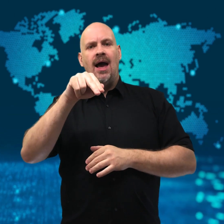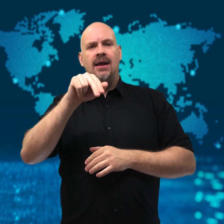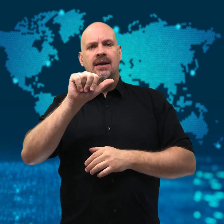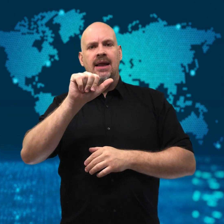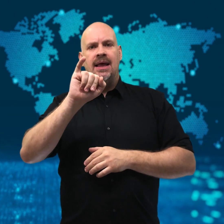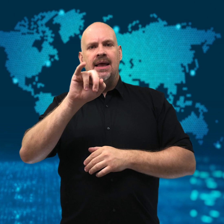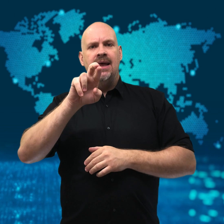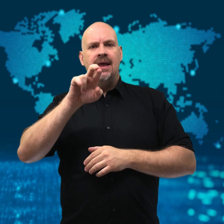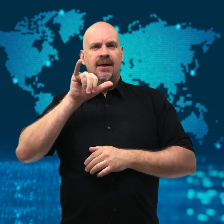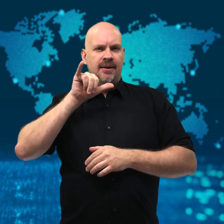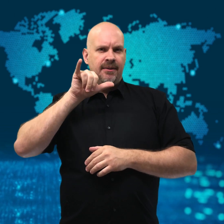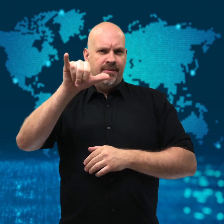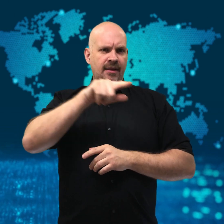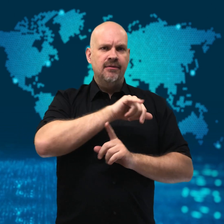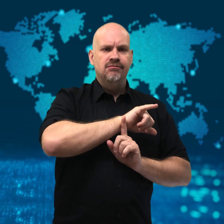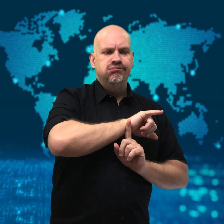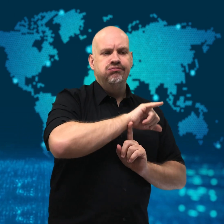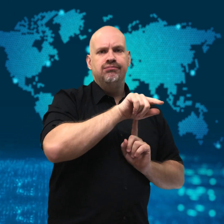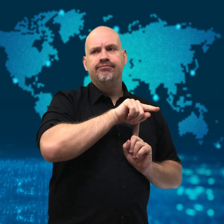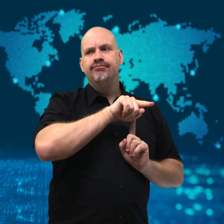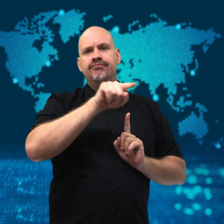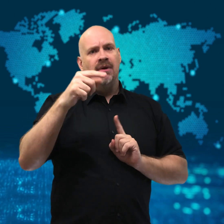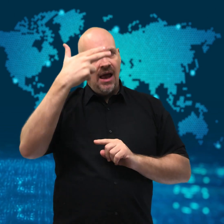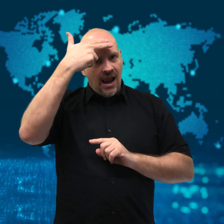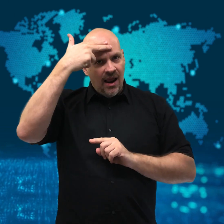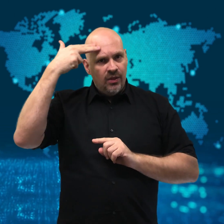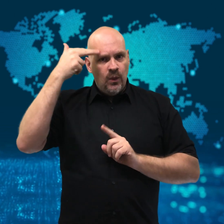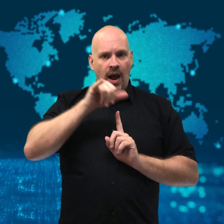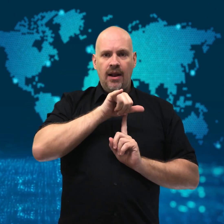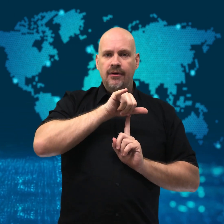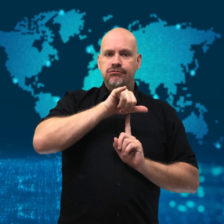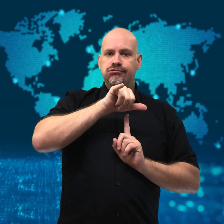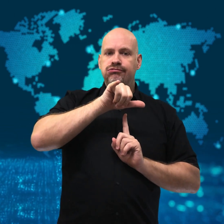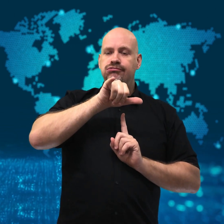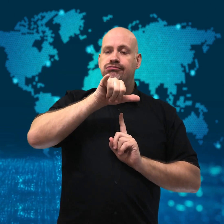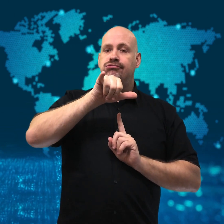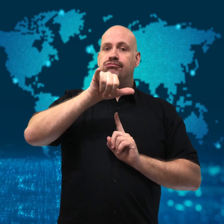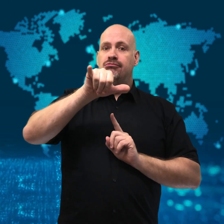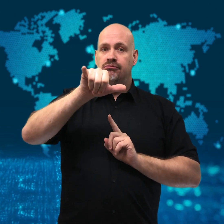to fly up to the airplane and demand it to do a U-turn